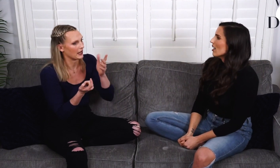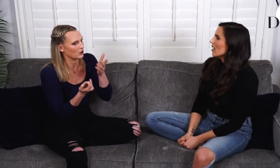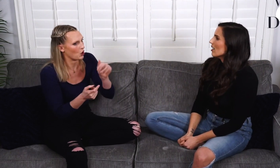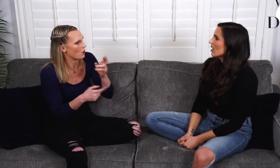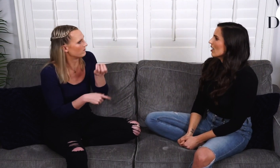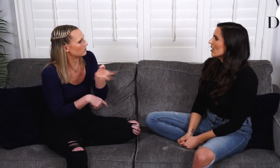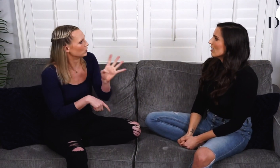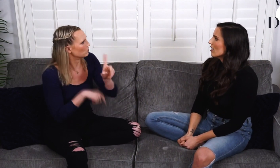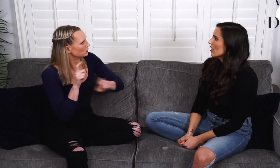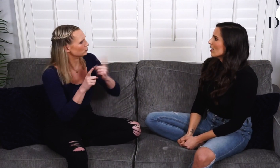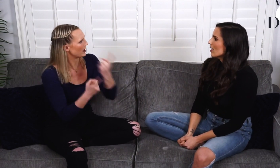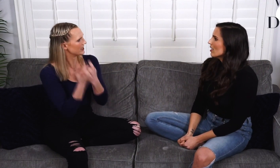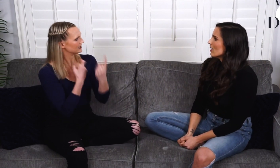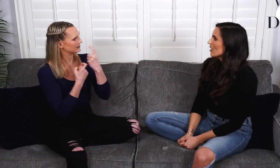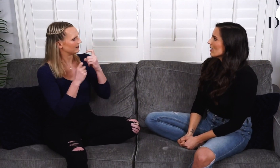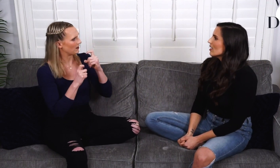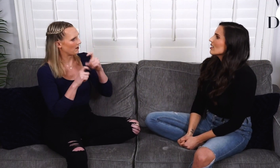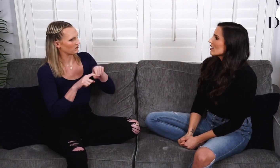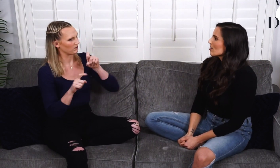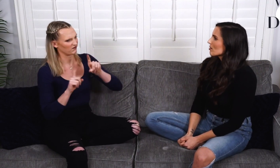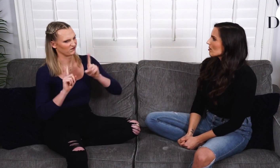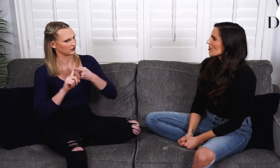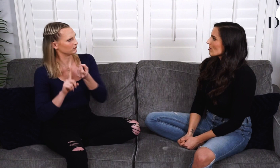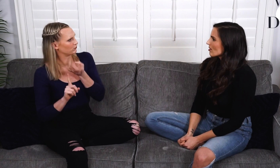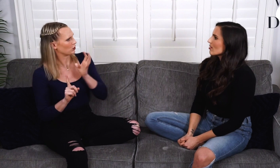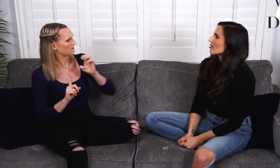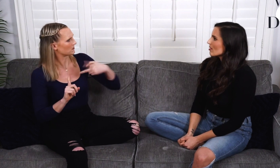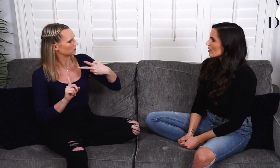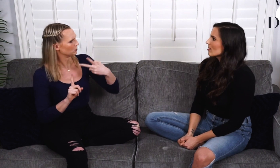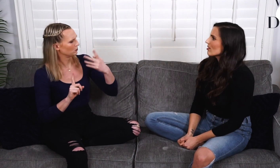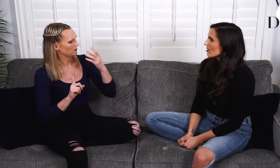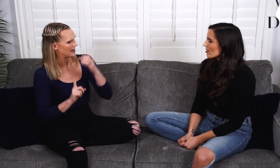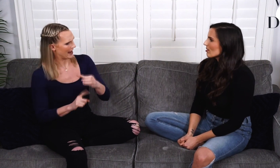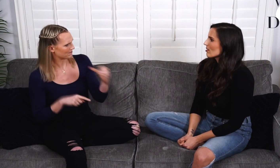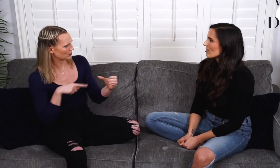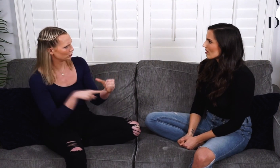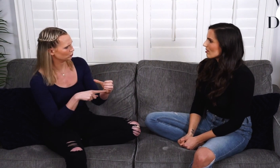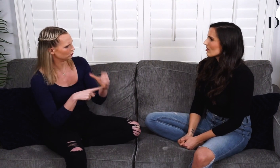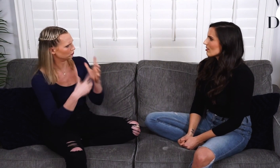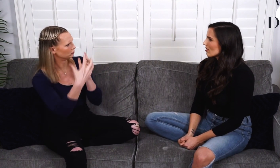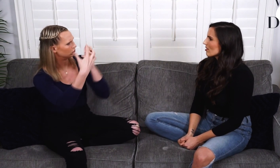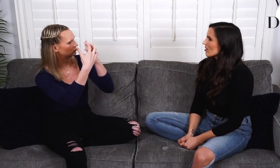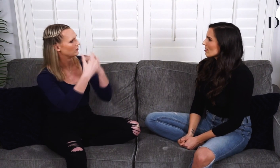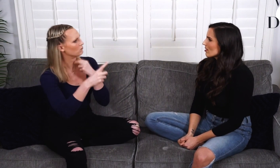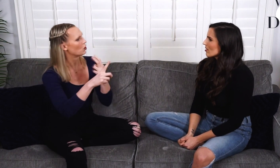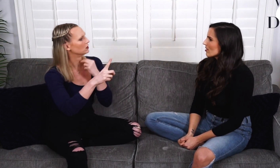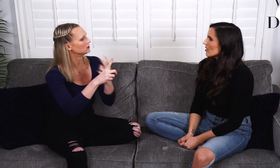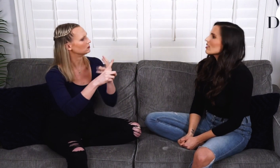I remember when there were a few questions that were asked from the first few episodes about the captioning